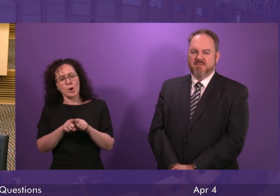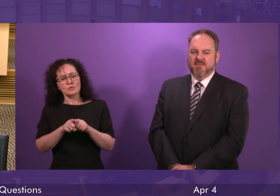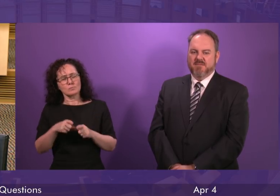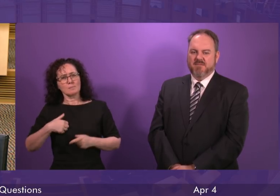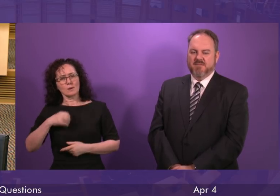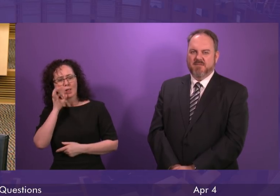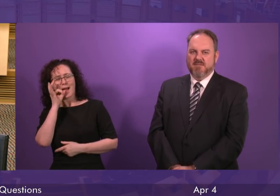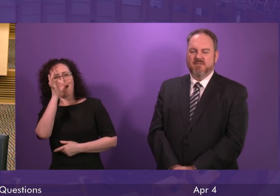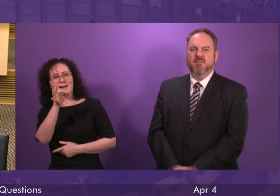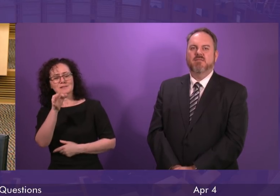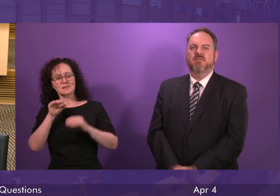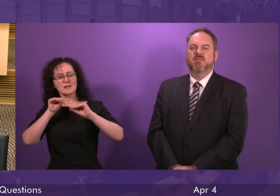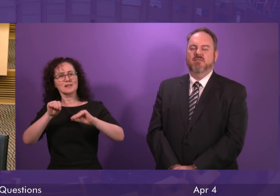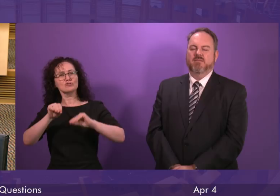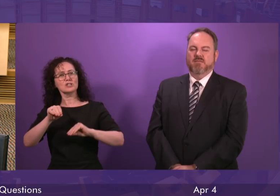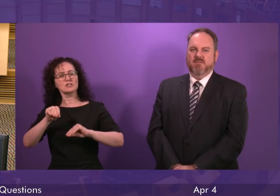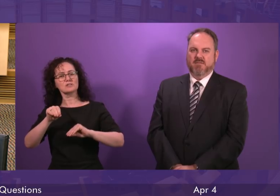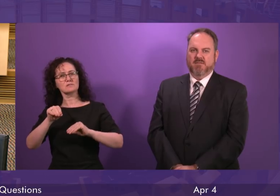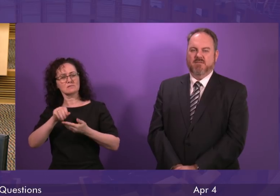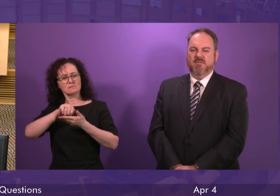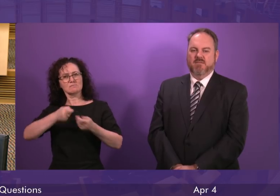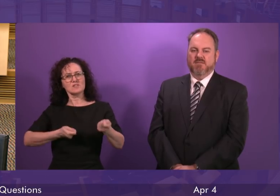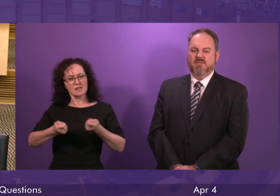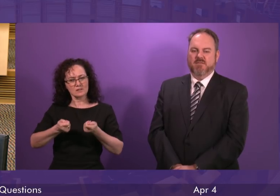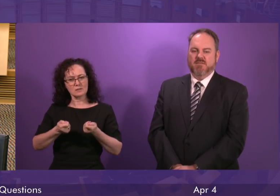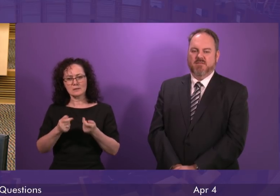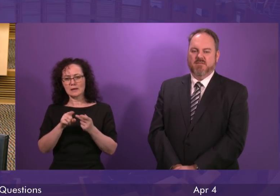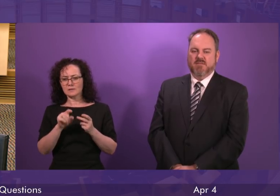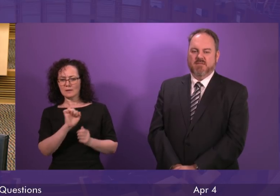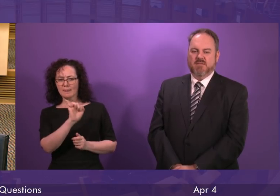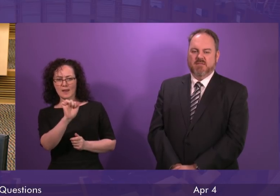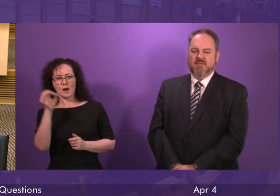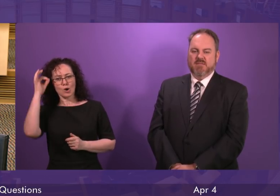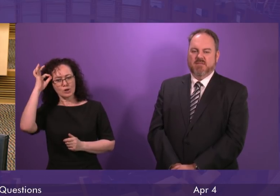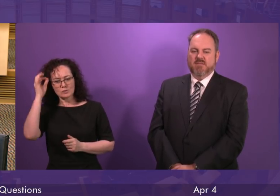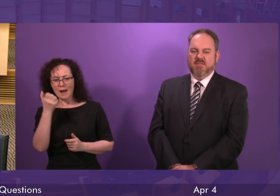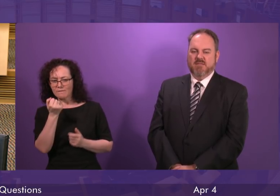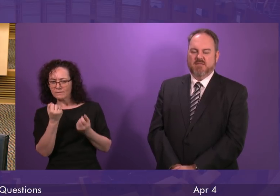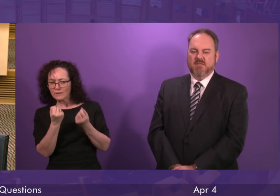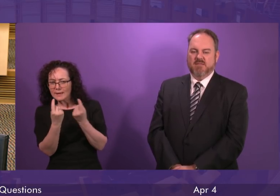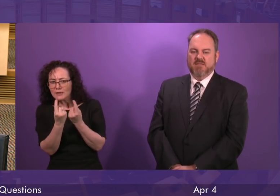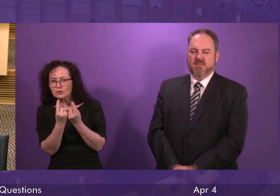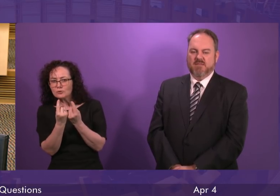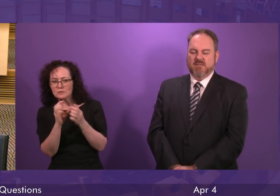happy to ask the Cabinet Secretary for Education and Skills to speak to the local council if there are particular issues in that part of the country, but we will continue to take